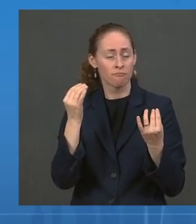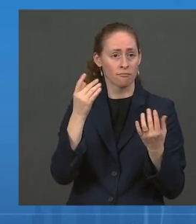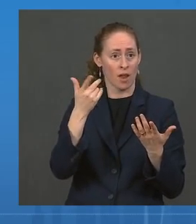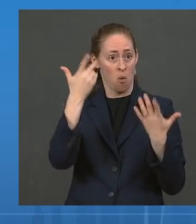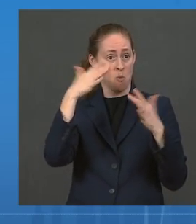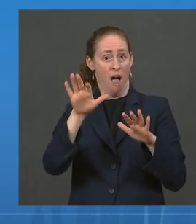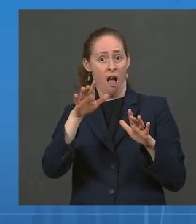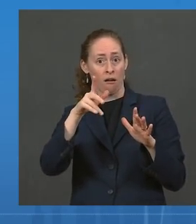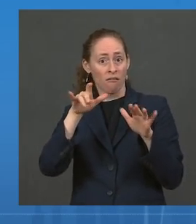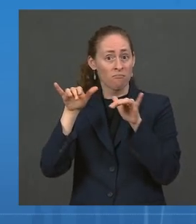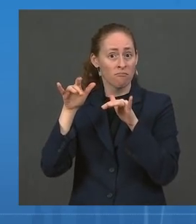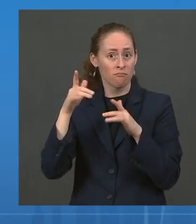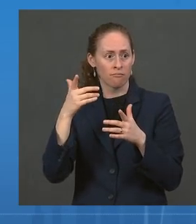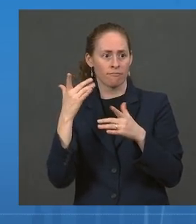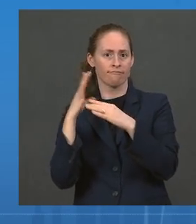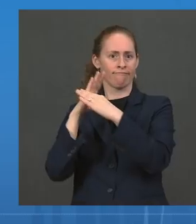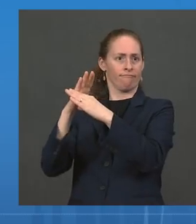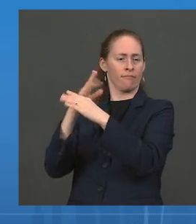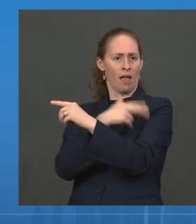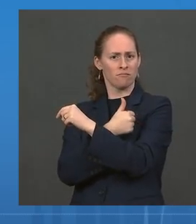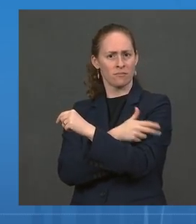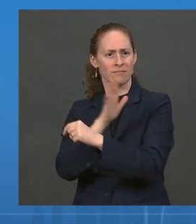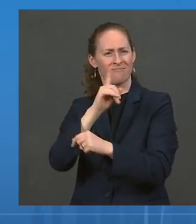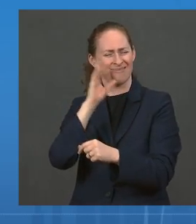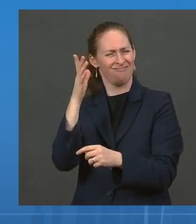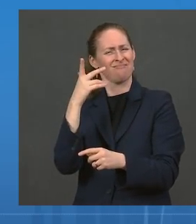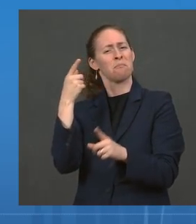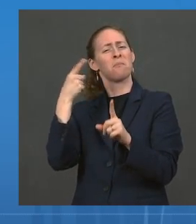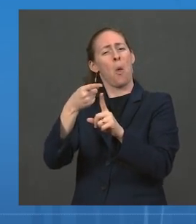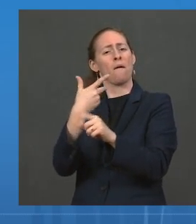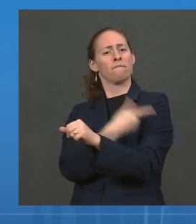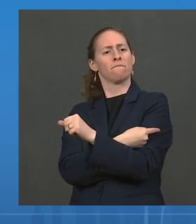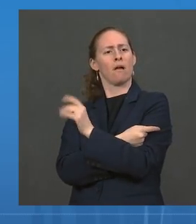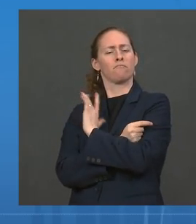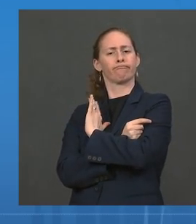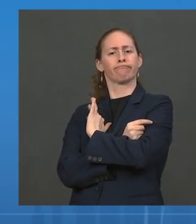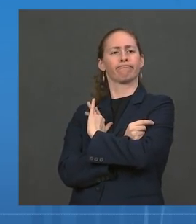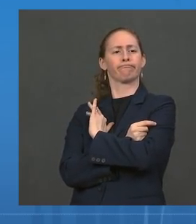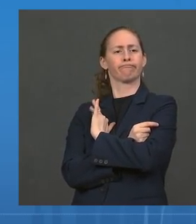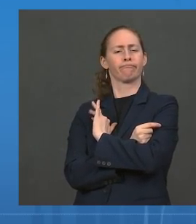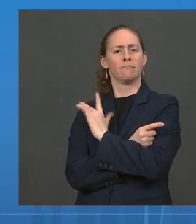I think an important thing is to prevent people from getting symptomatic disease.